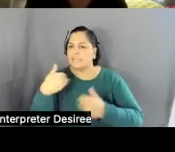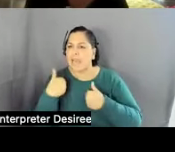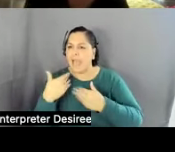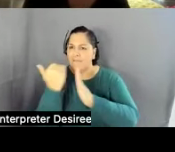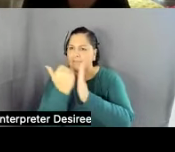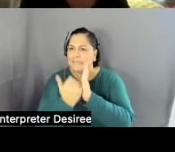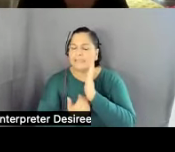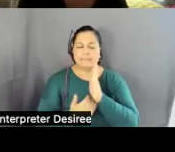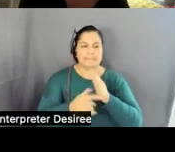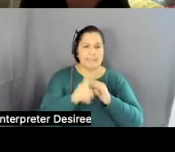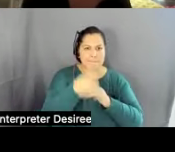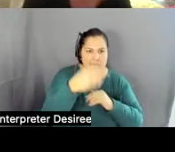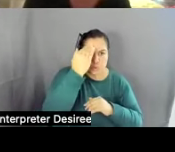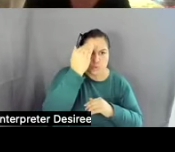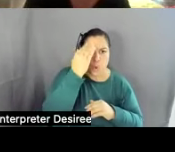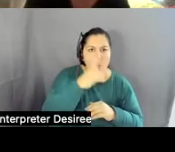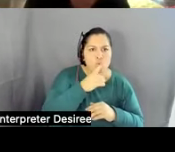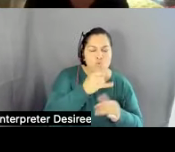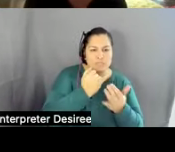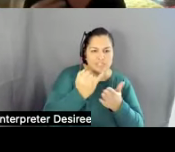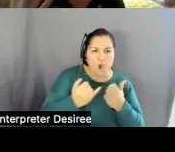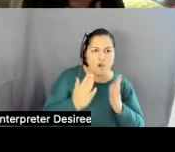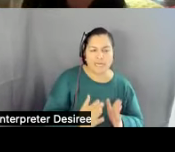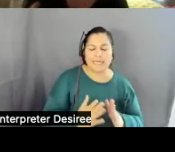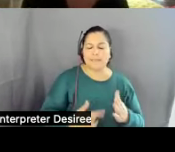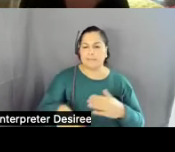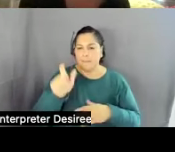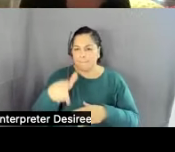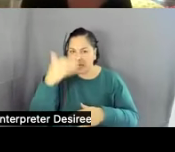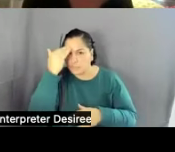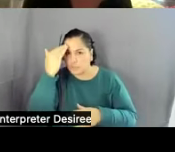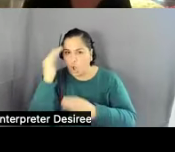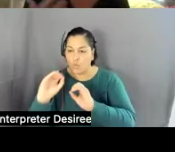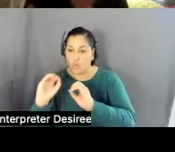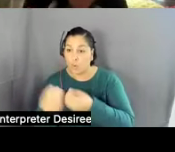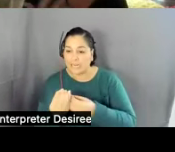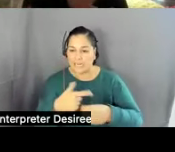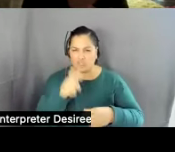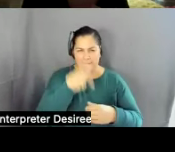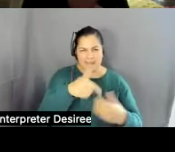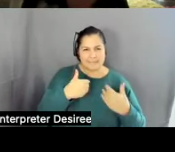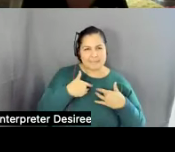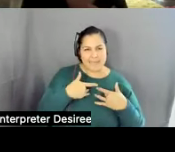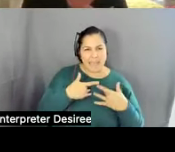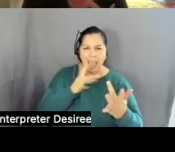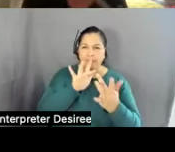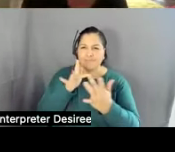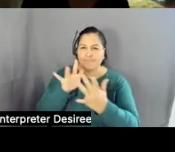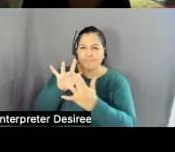You have to know the organization or a critic. You have to be connected in some way to even know that an event is happening.